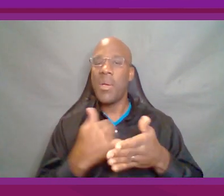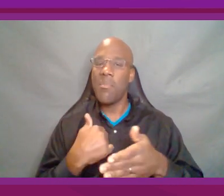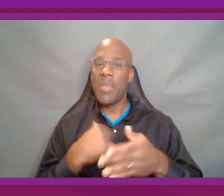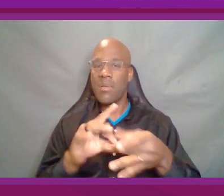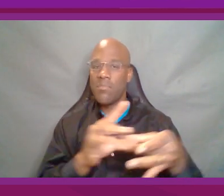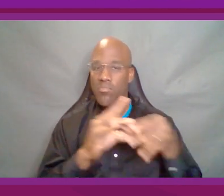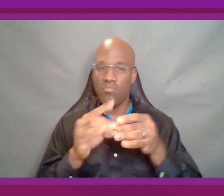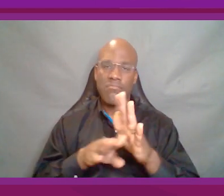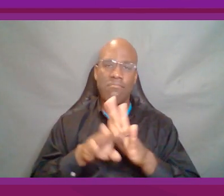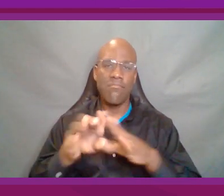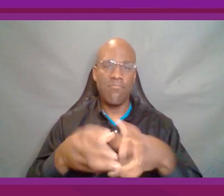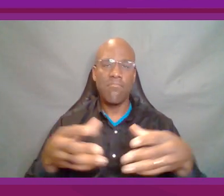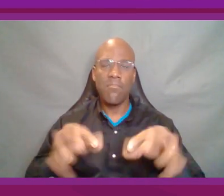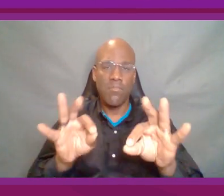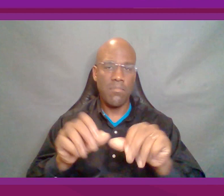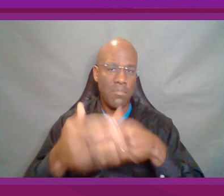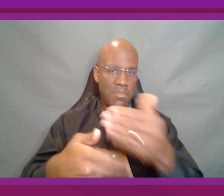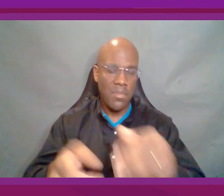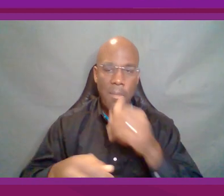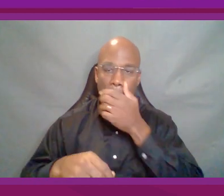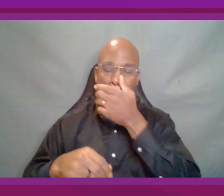I will have to say one of the key components of this change what